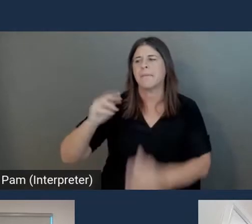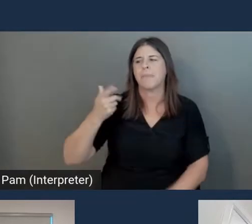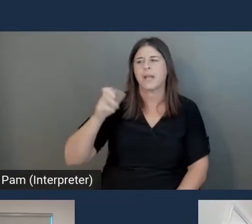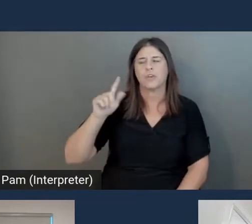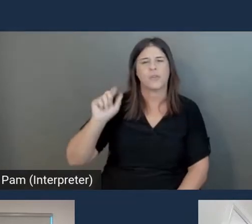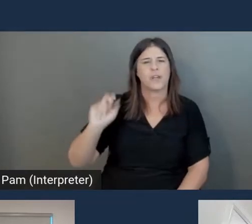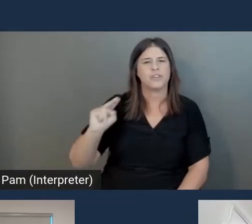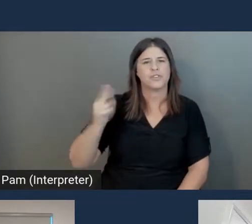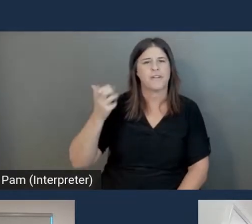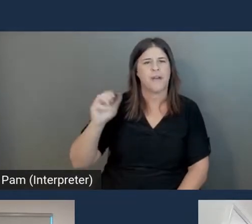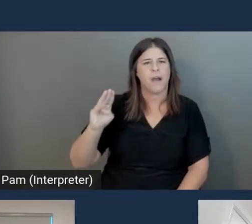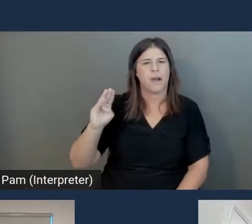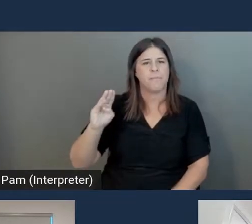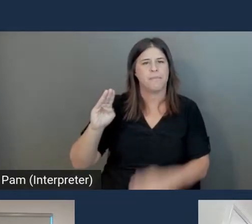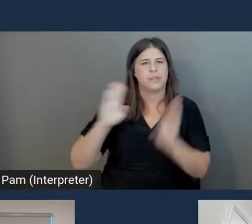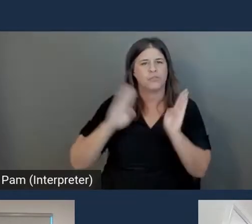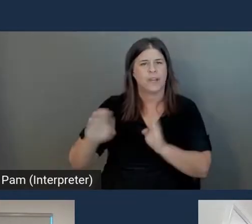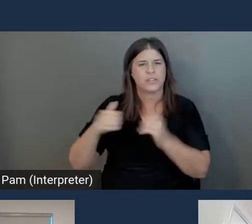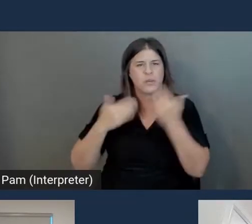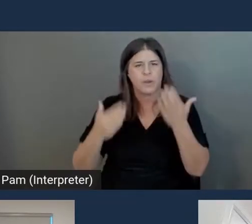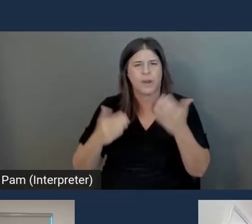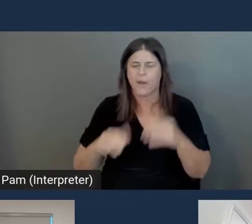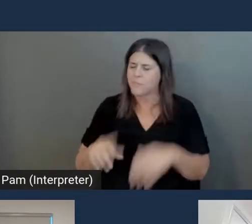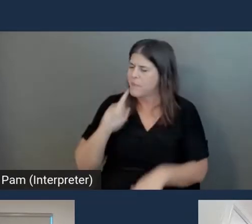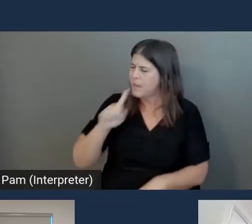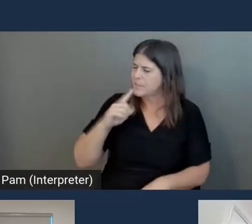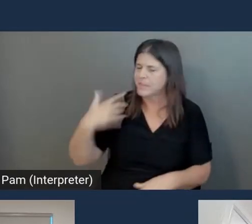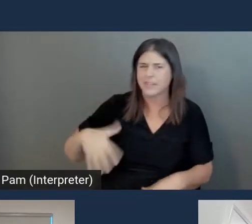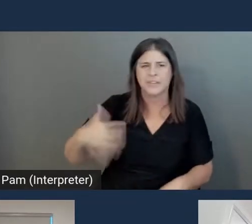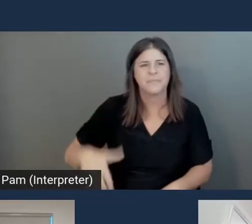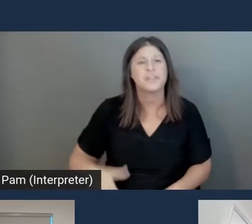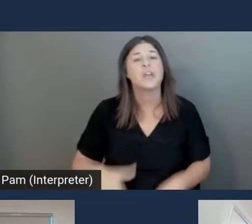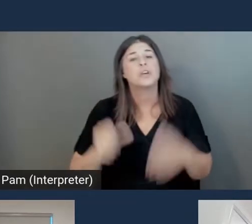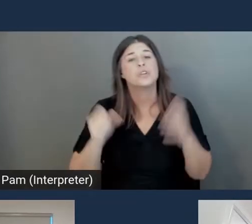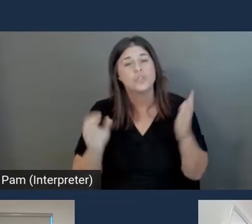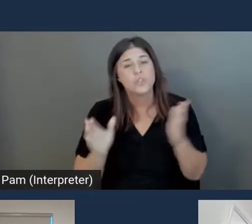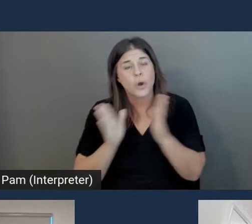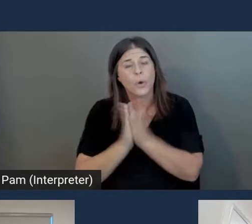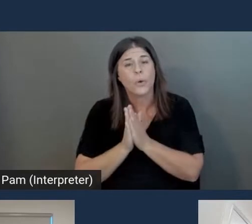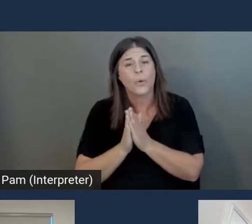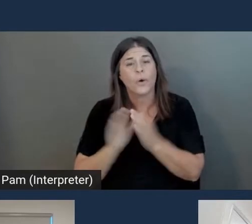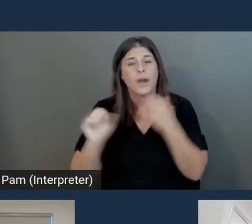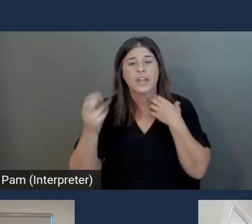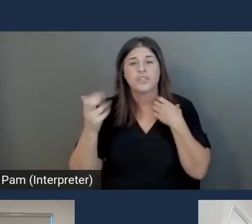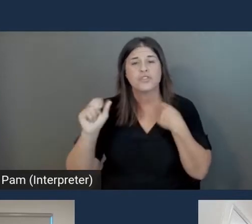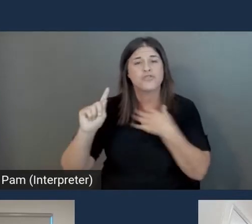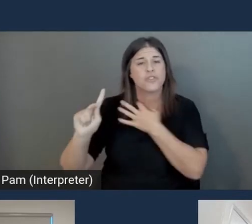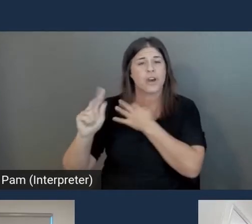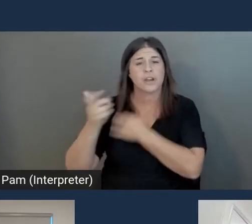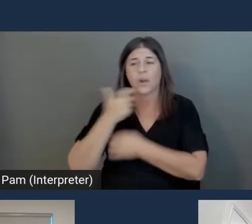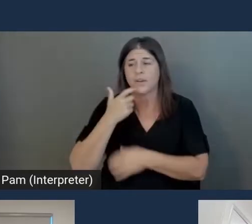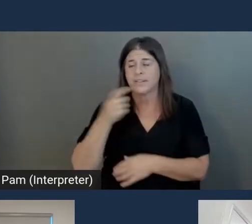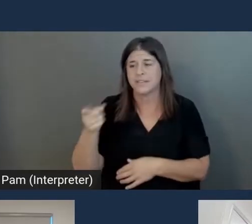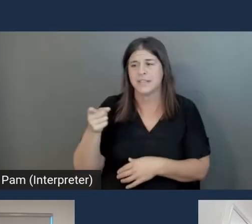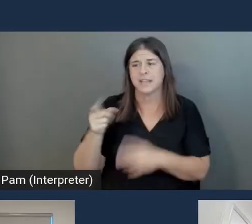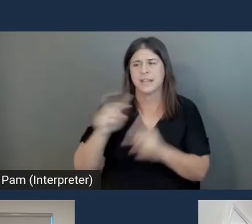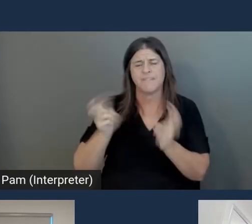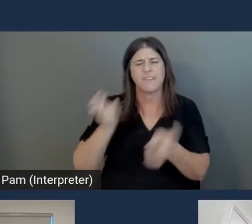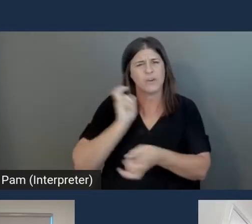Absolutely, thanks Kunal. So, as Shashank was saying that it's really difficult, you know,